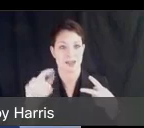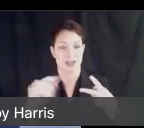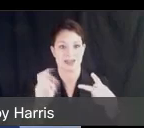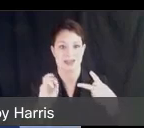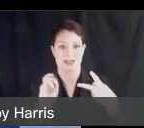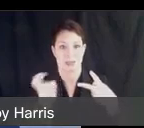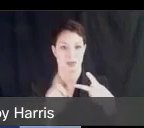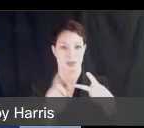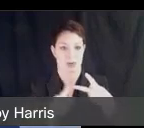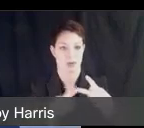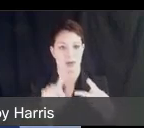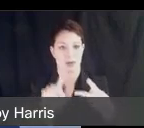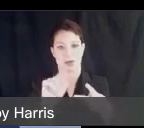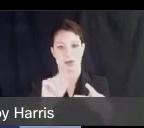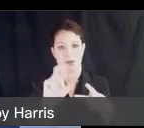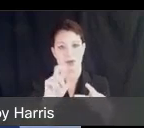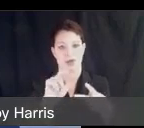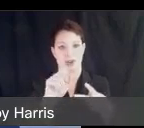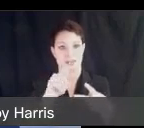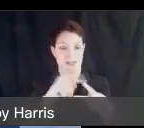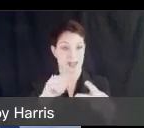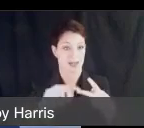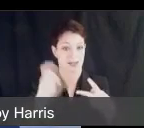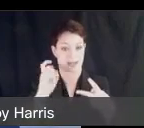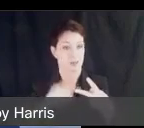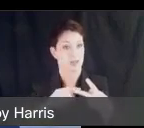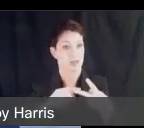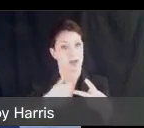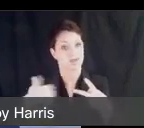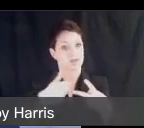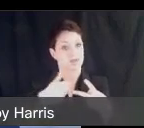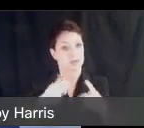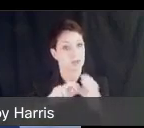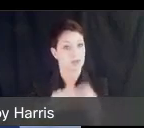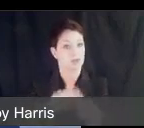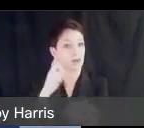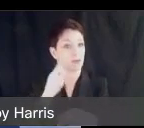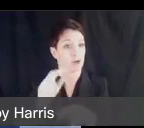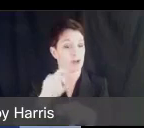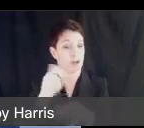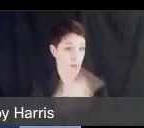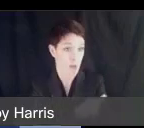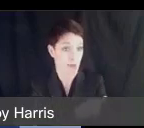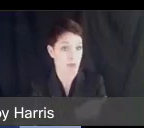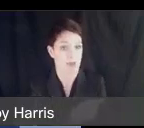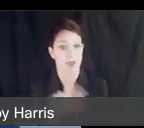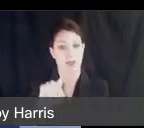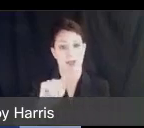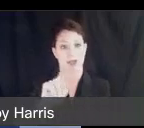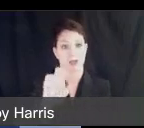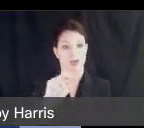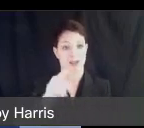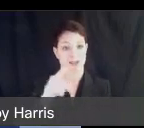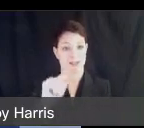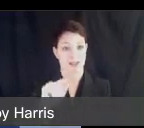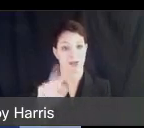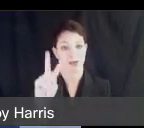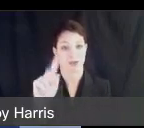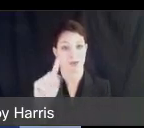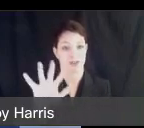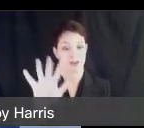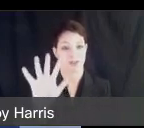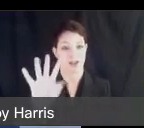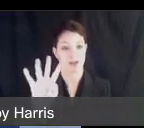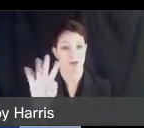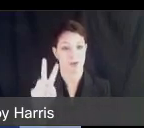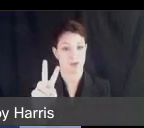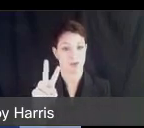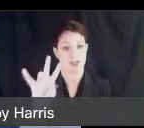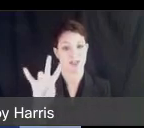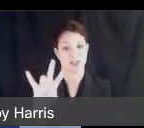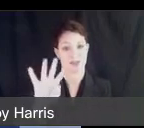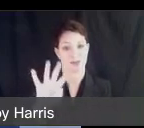who needs a ride to their vaccine appointment. The Transnet phone number is (215) 542-7433.